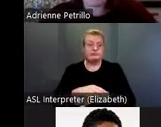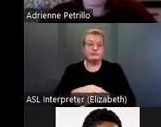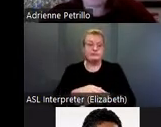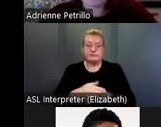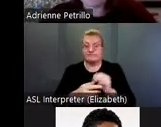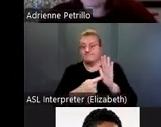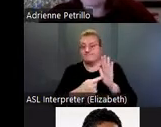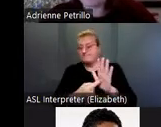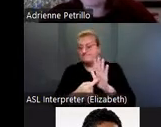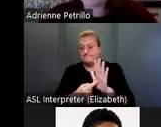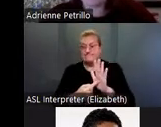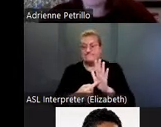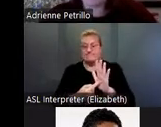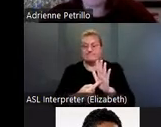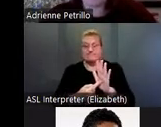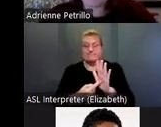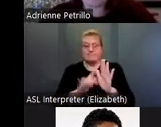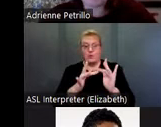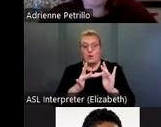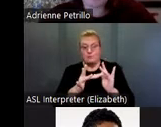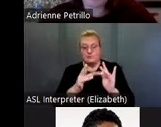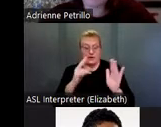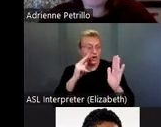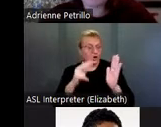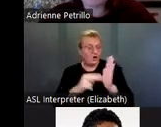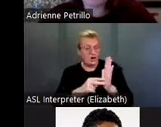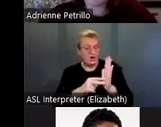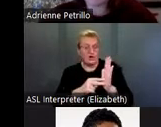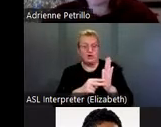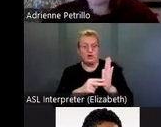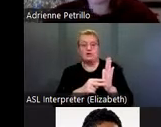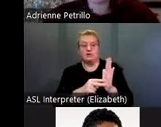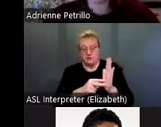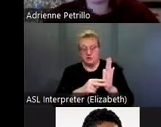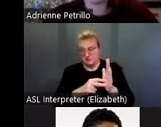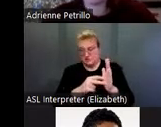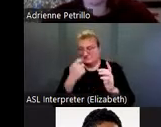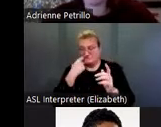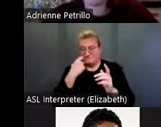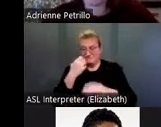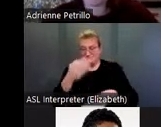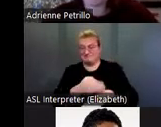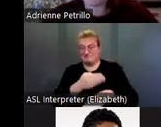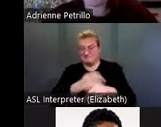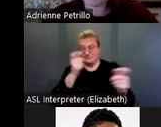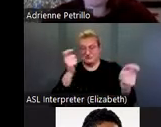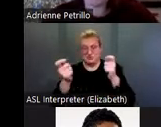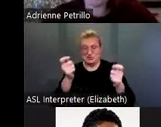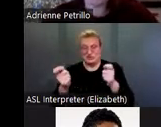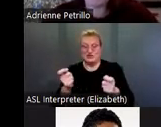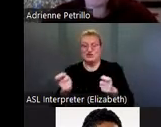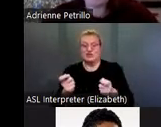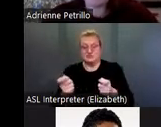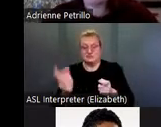And it is great to take a look if you haven't in while because it has recently had a big upgrade. It looks beautiful.